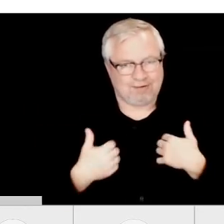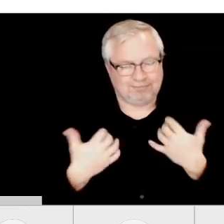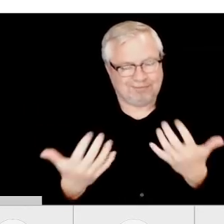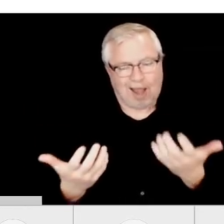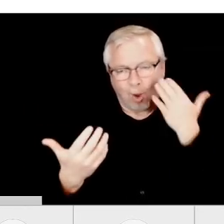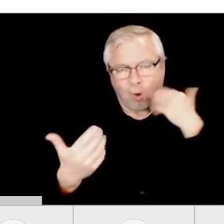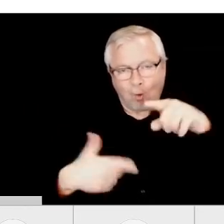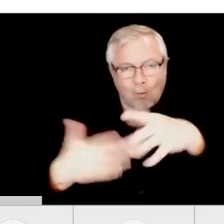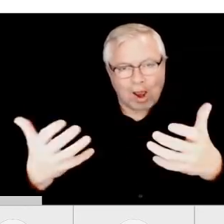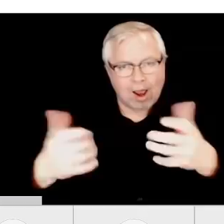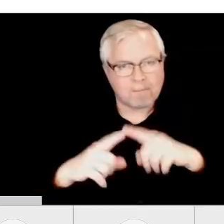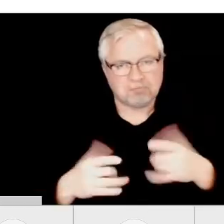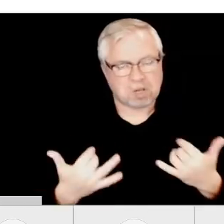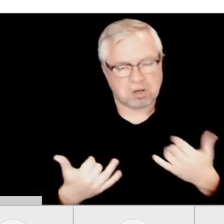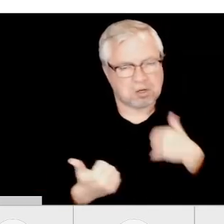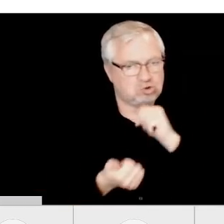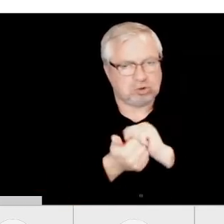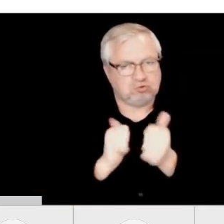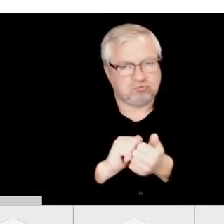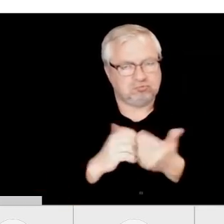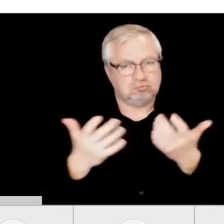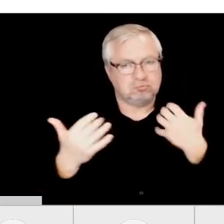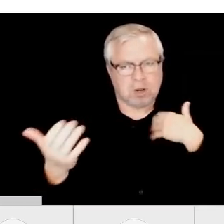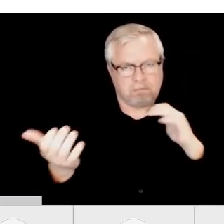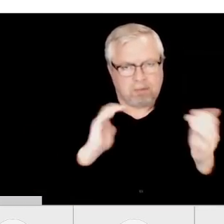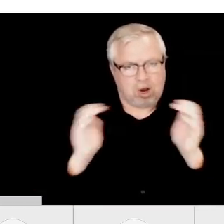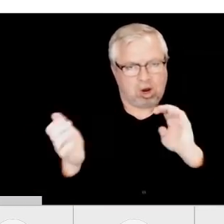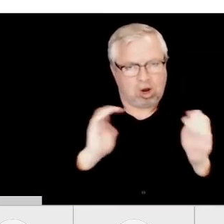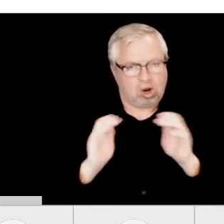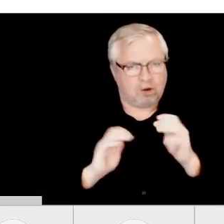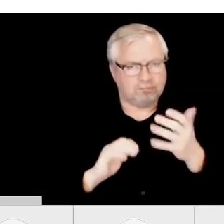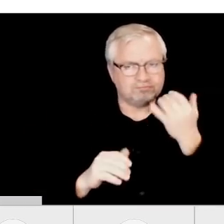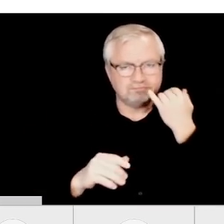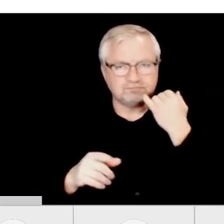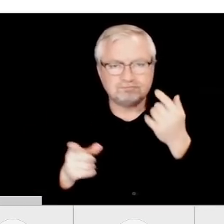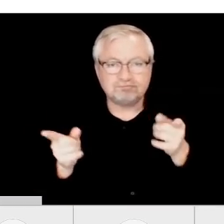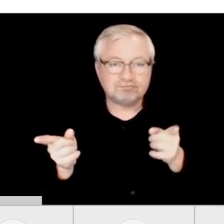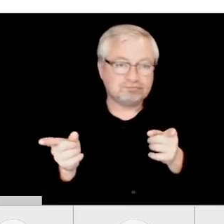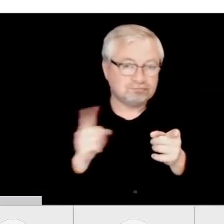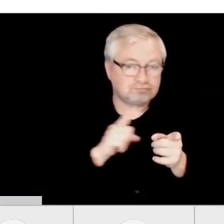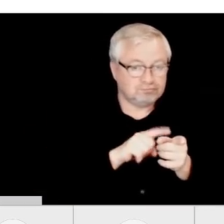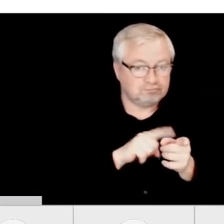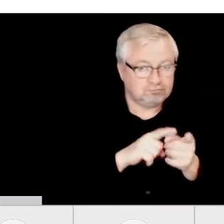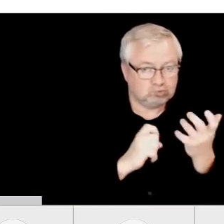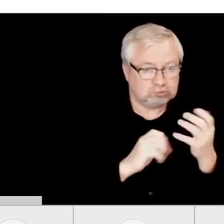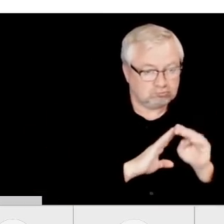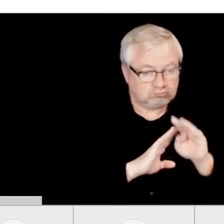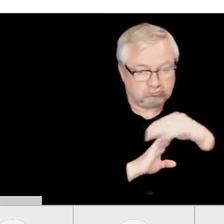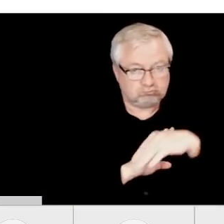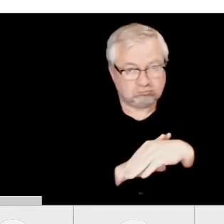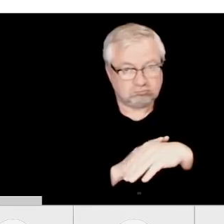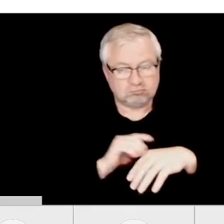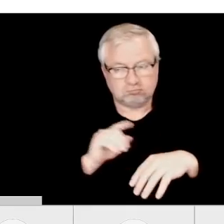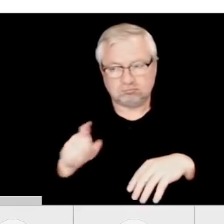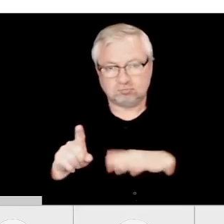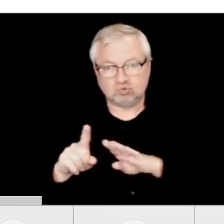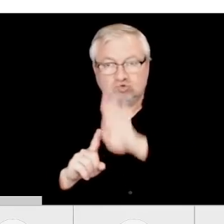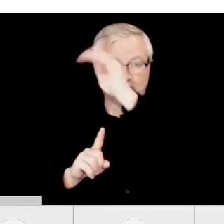trade-offs, but if flattening is what we're looking for, that is one of the tools that are available to us.